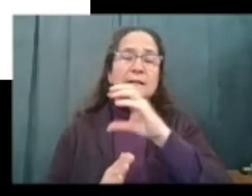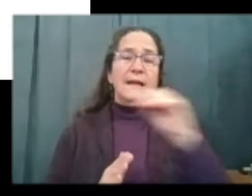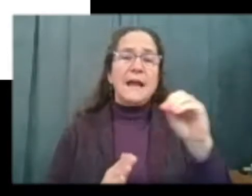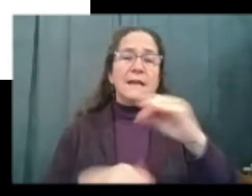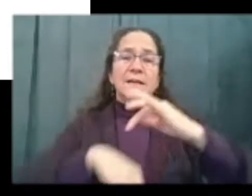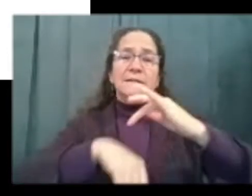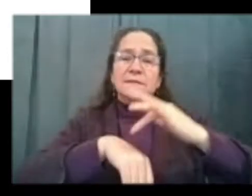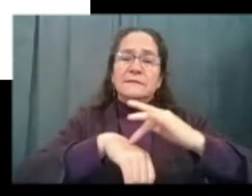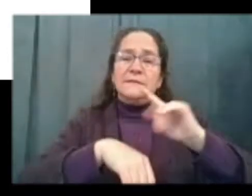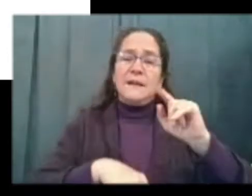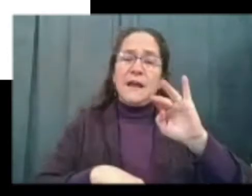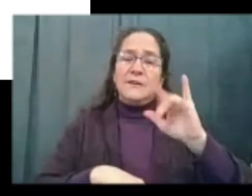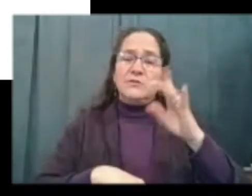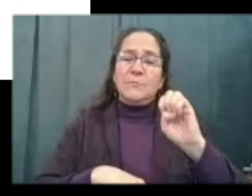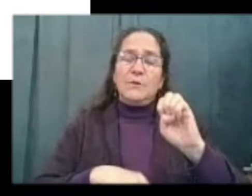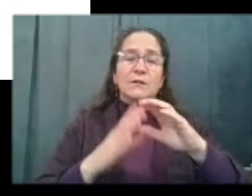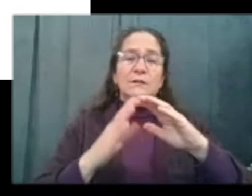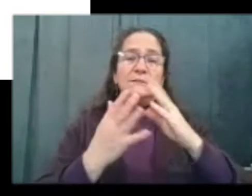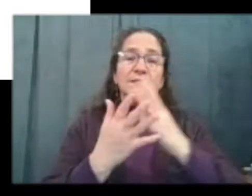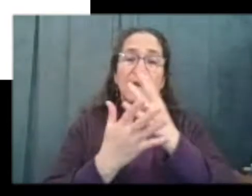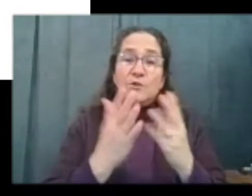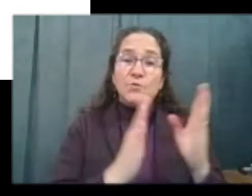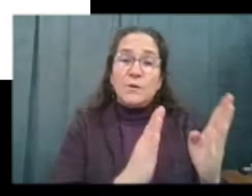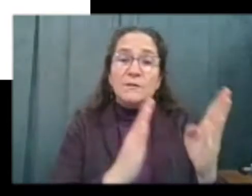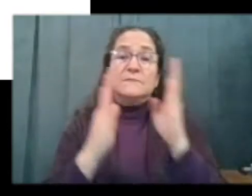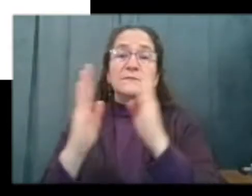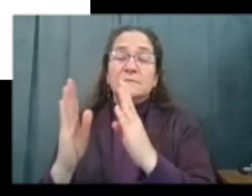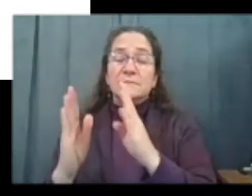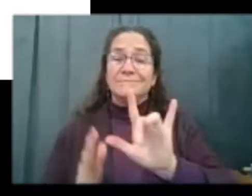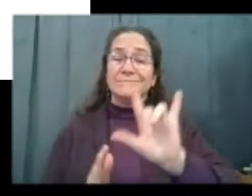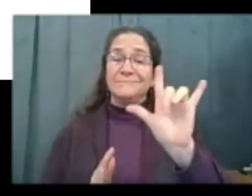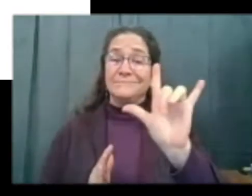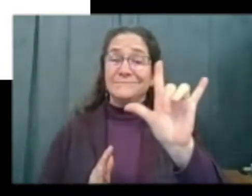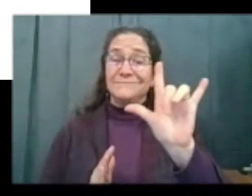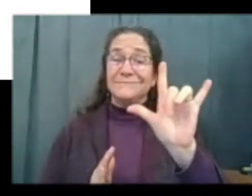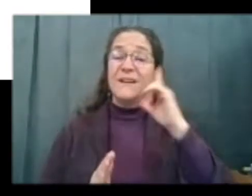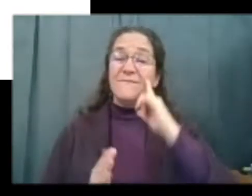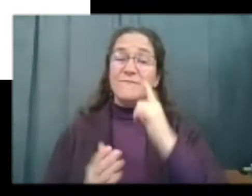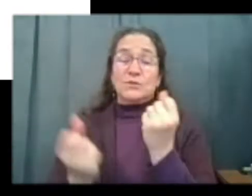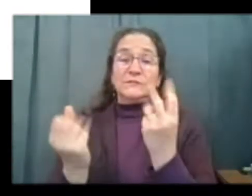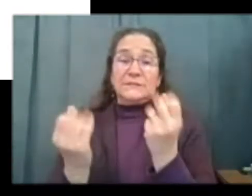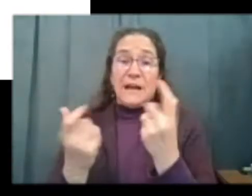We have an I love you sign for sign language. Expressive behaviors, a little boy